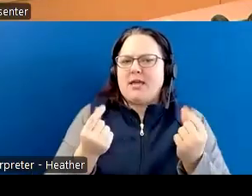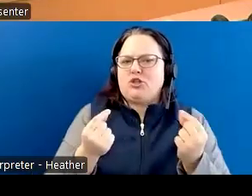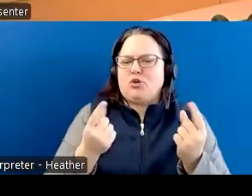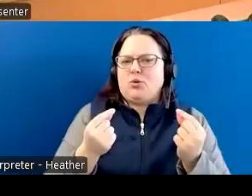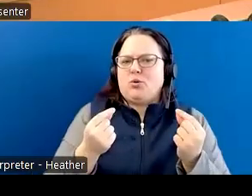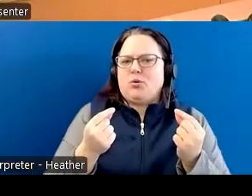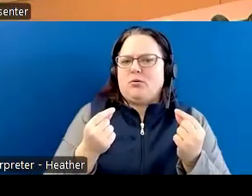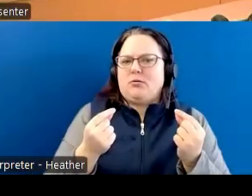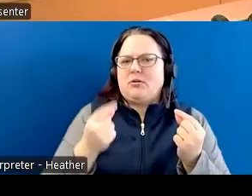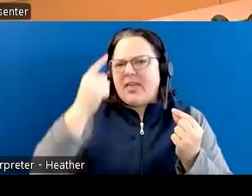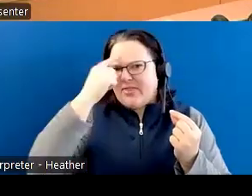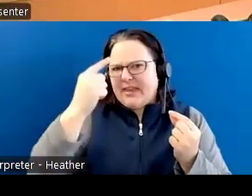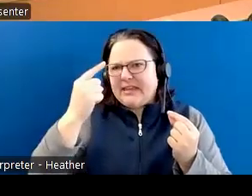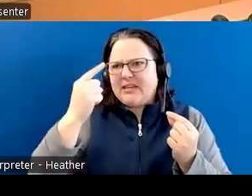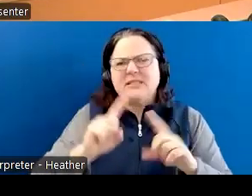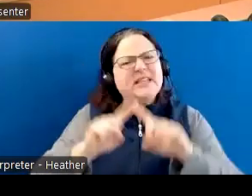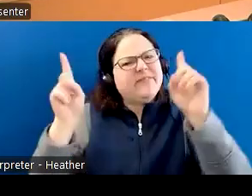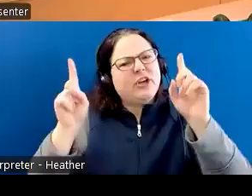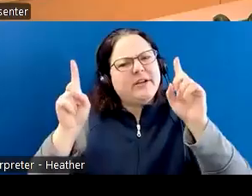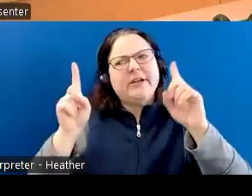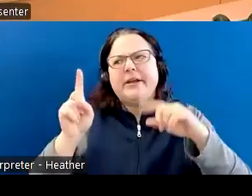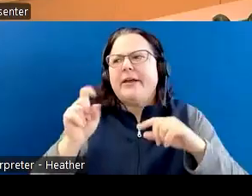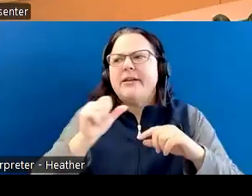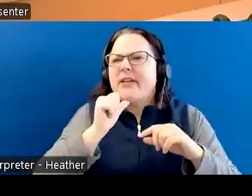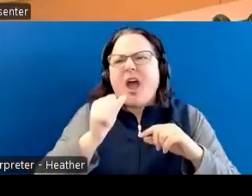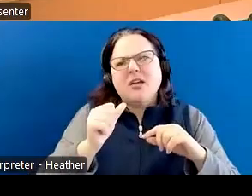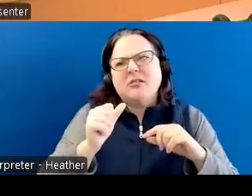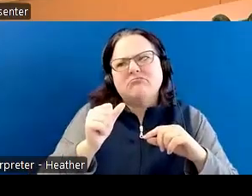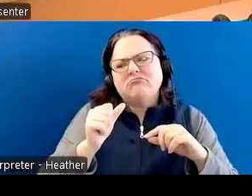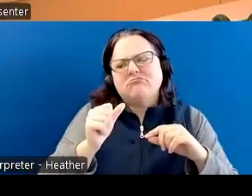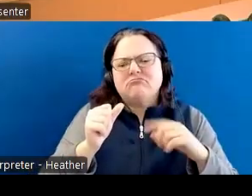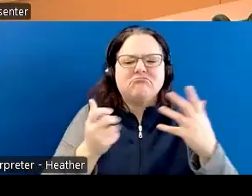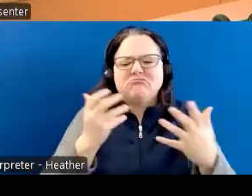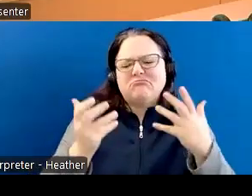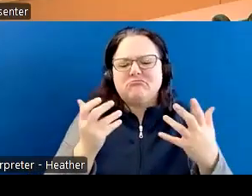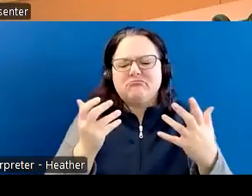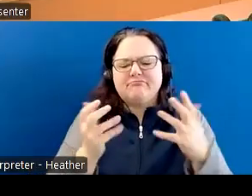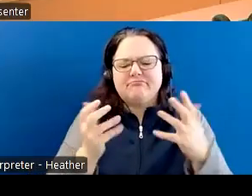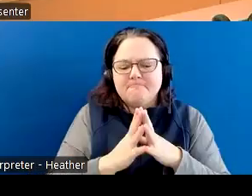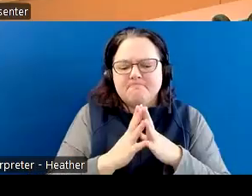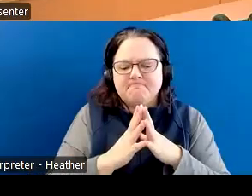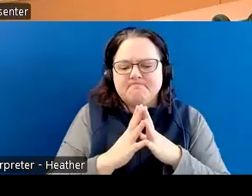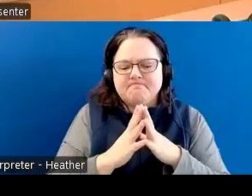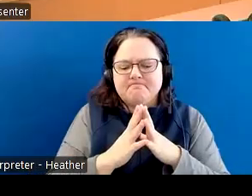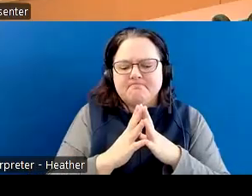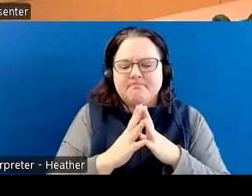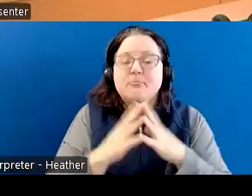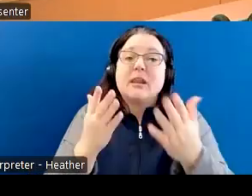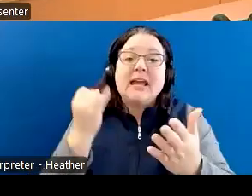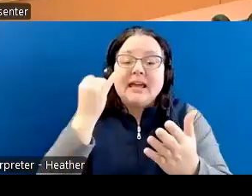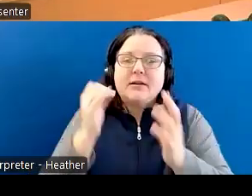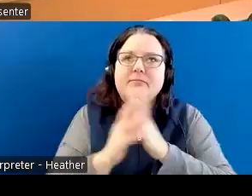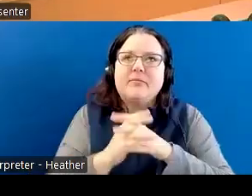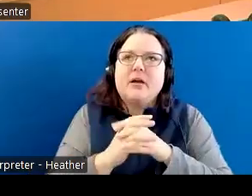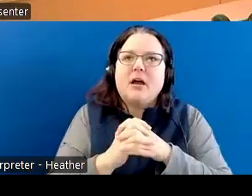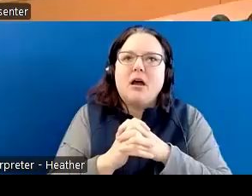to think outside the box where it's not just them um if it's not just with their um care,